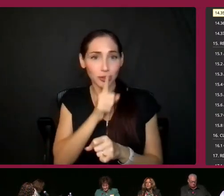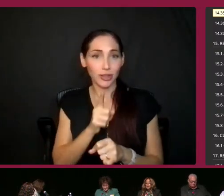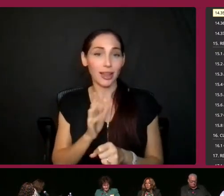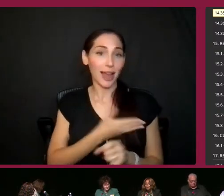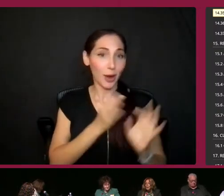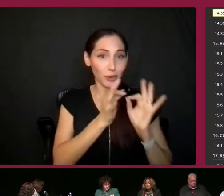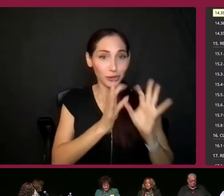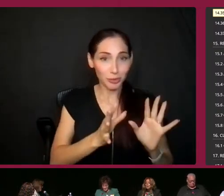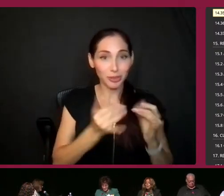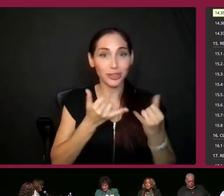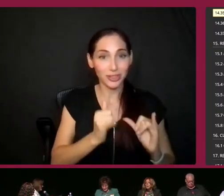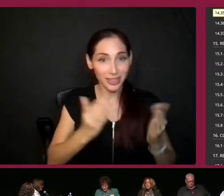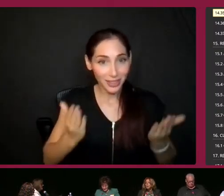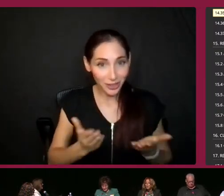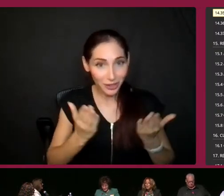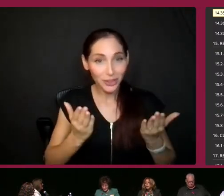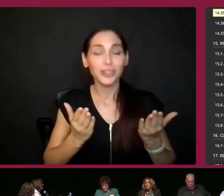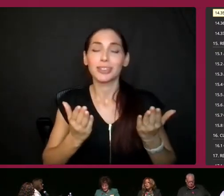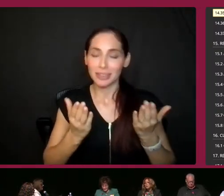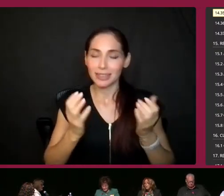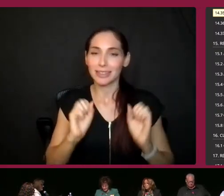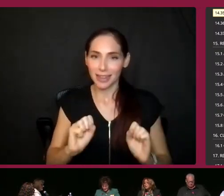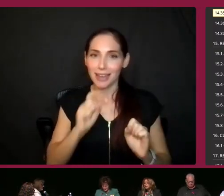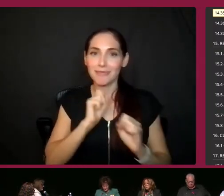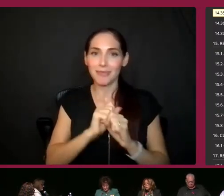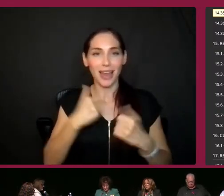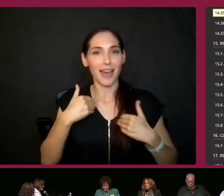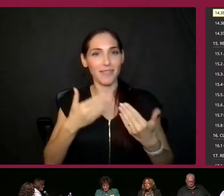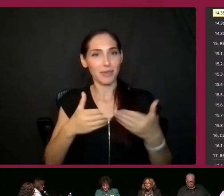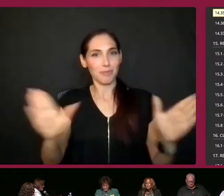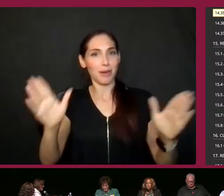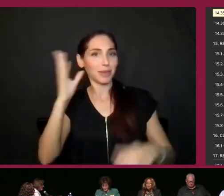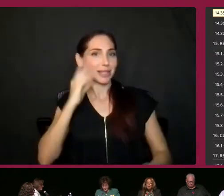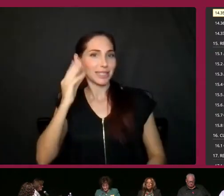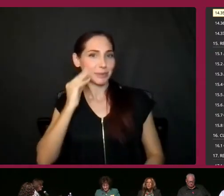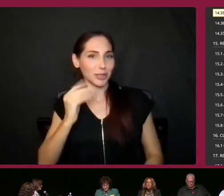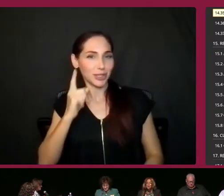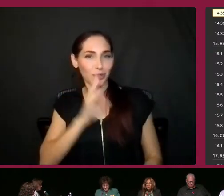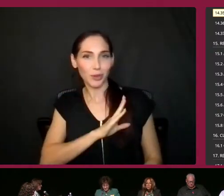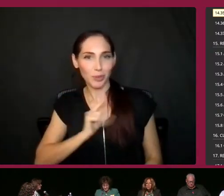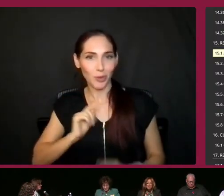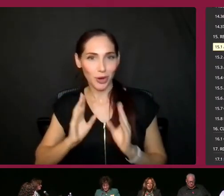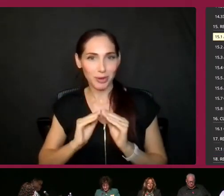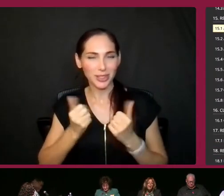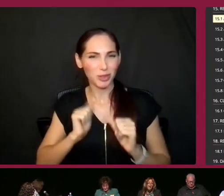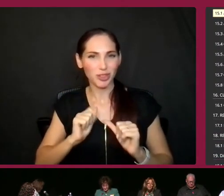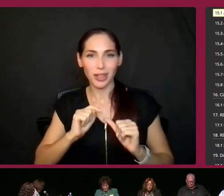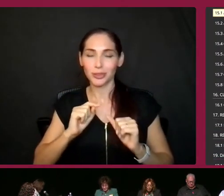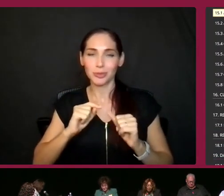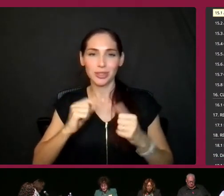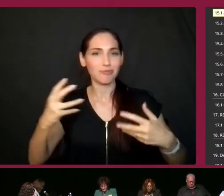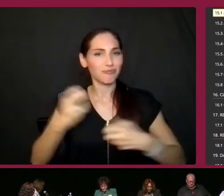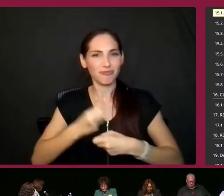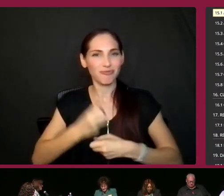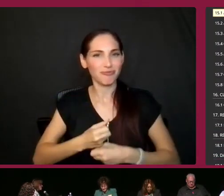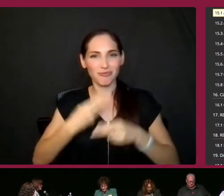are still present, that everyone can have the public experience of the board meeting. So we try to be as expeditious as possible.